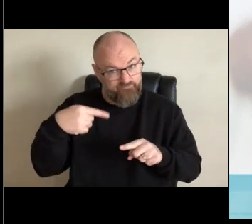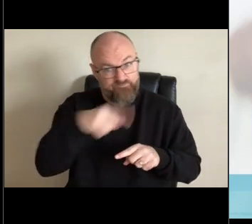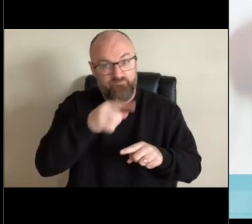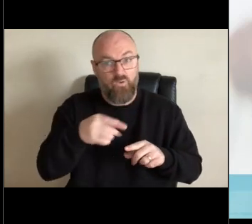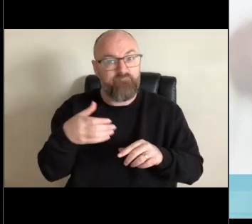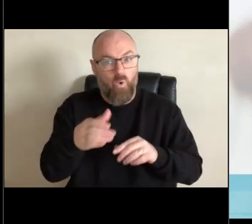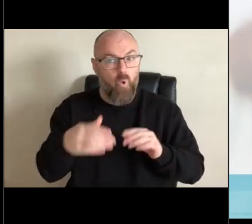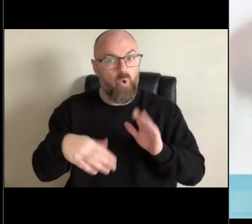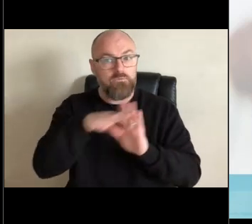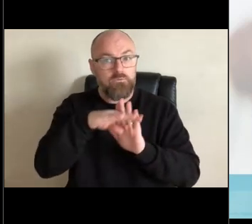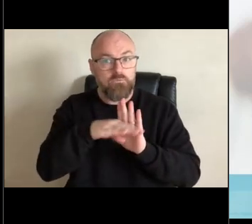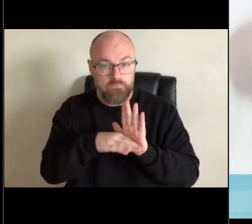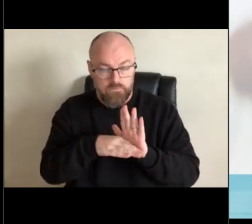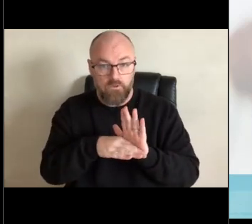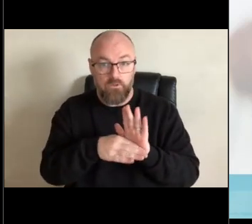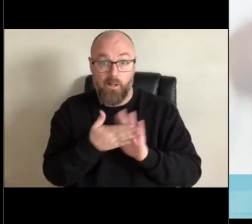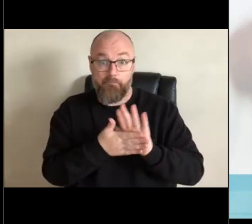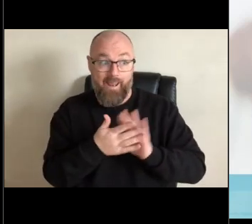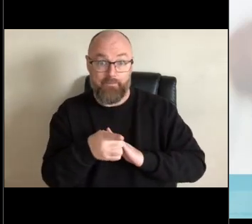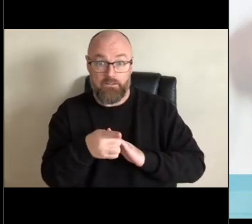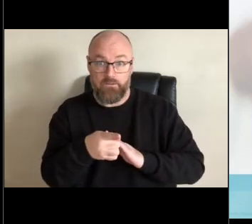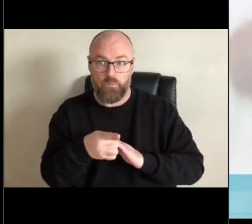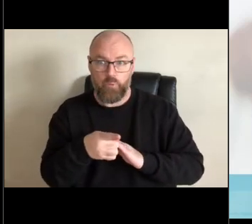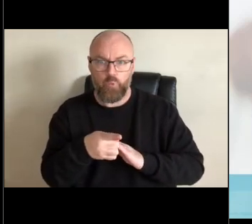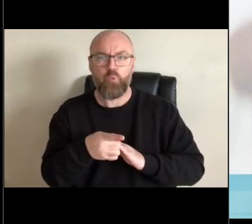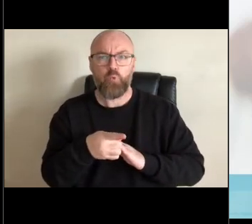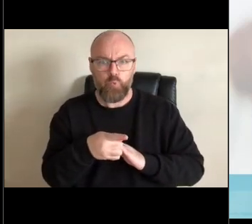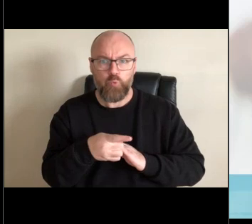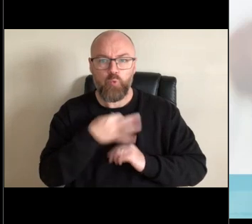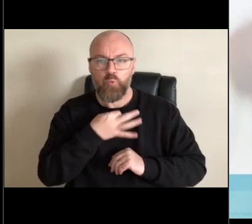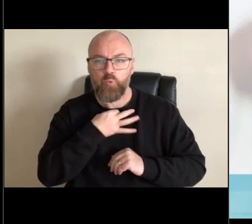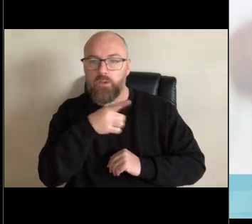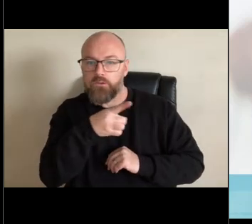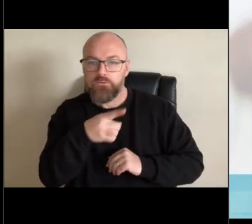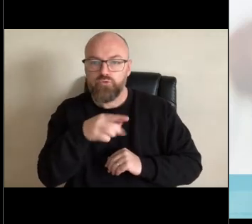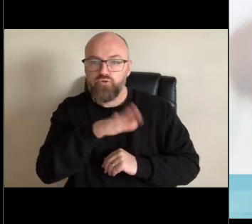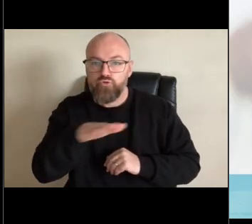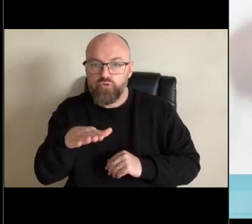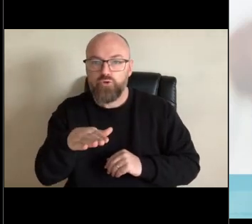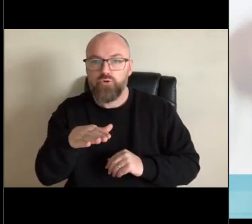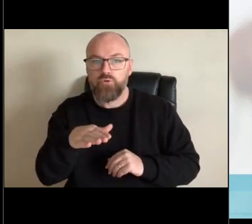risk for the children potentially um you know taking things into their own hands and putting